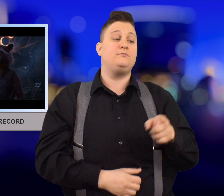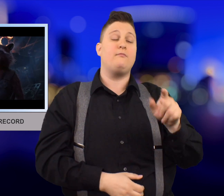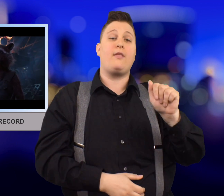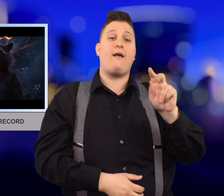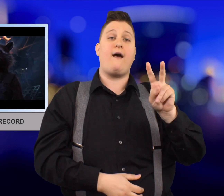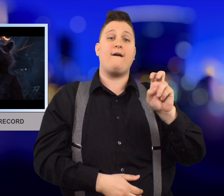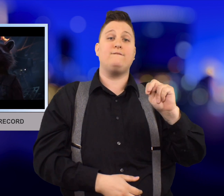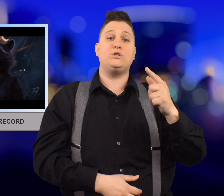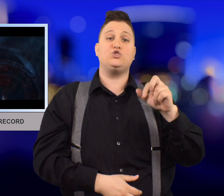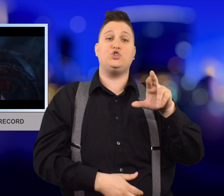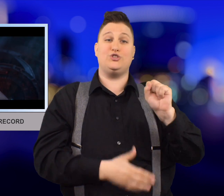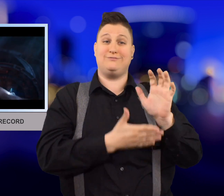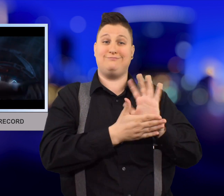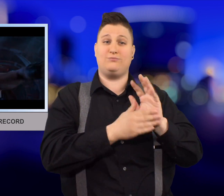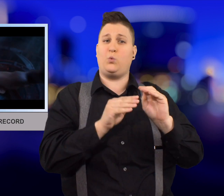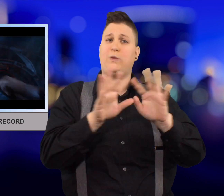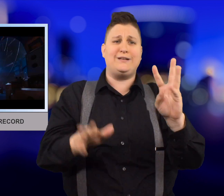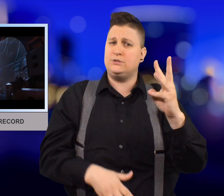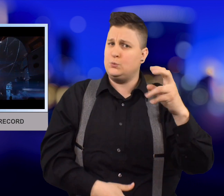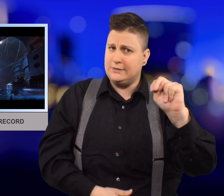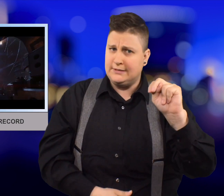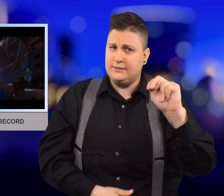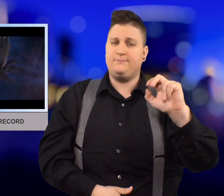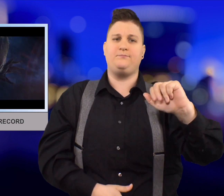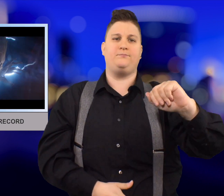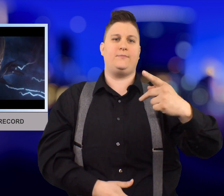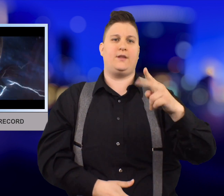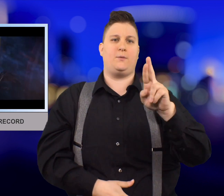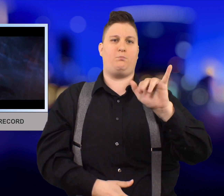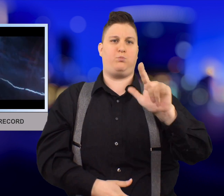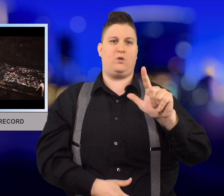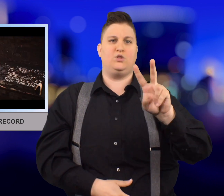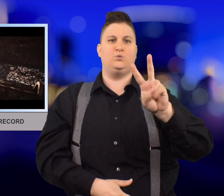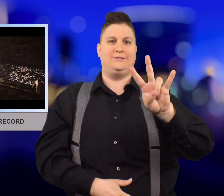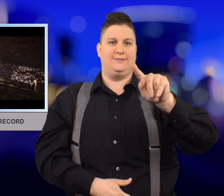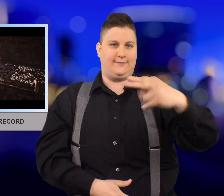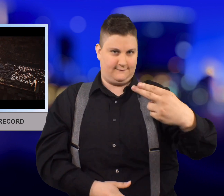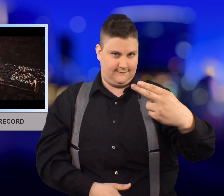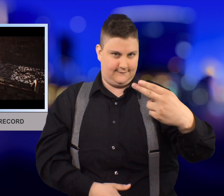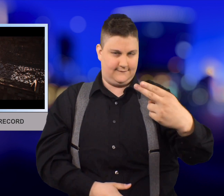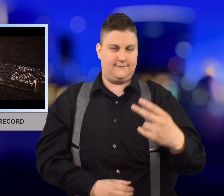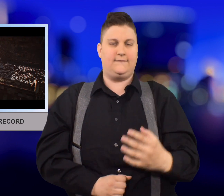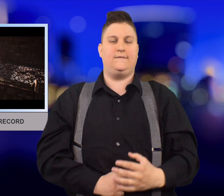"Avengers: Infinity War" opens April 27.